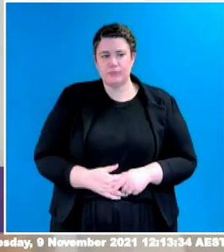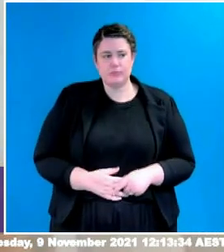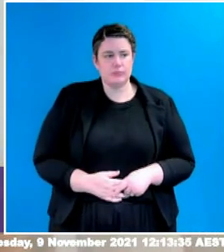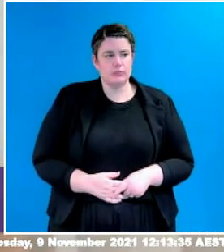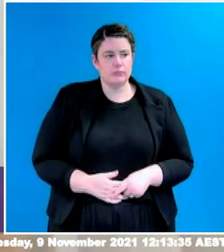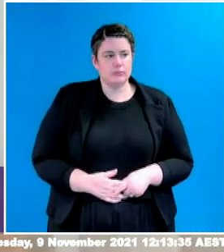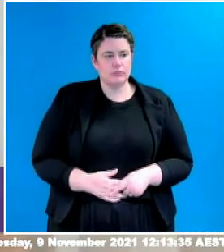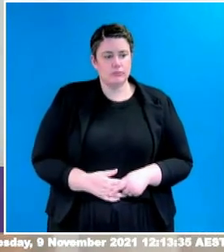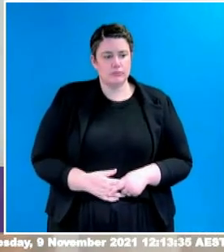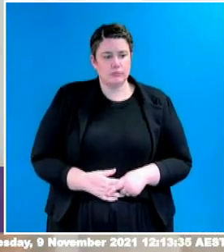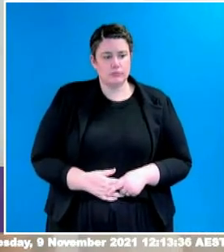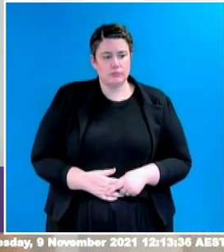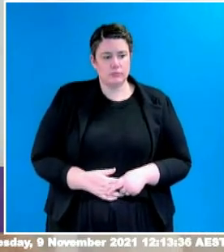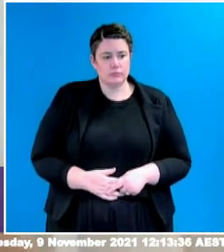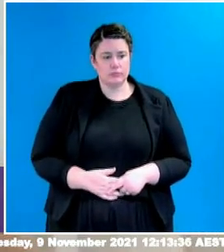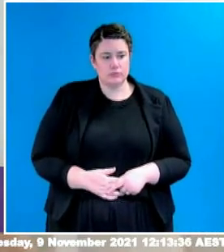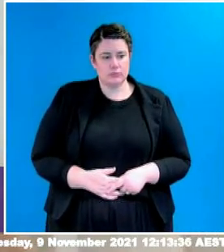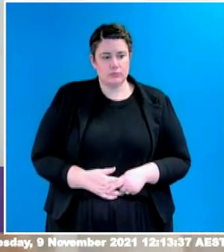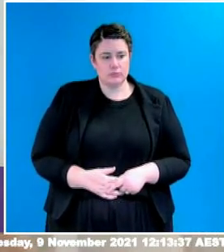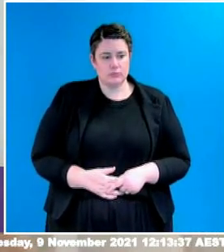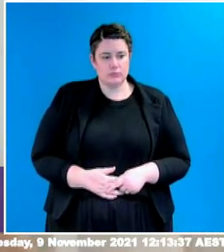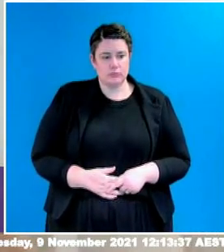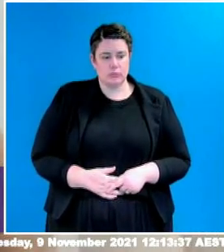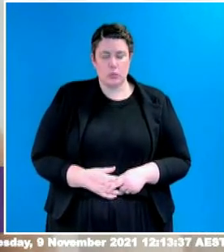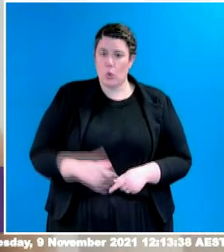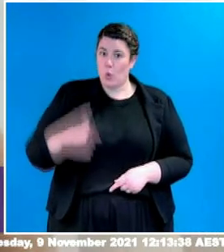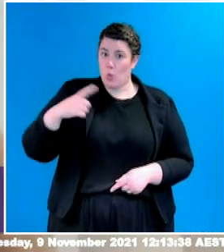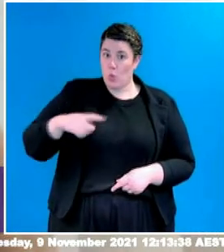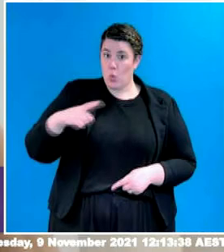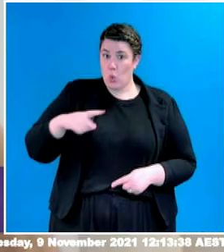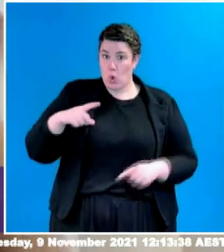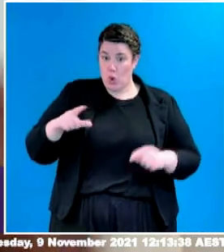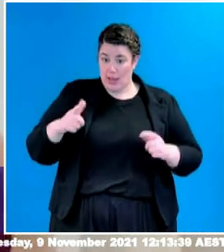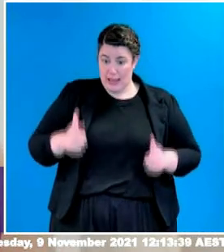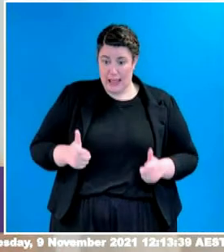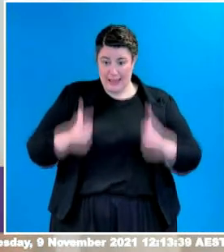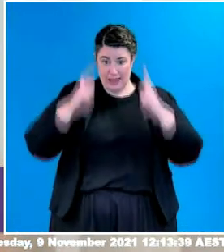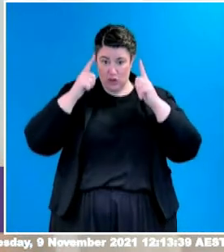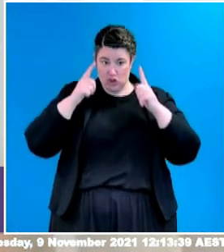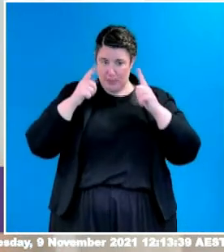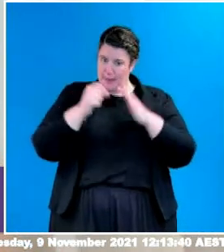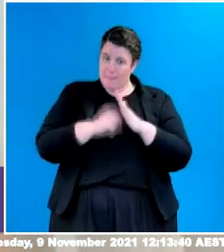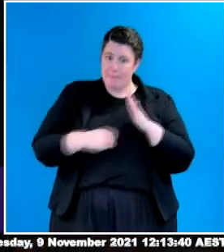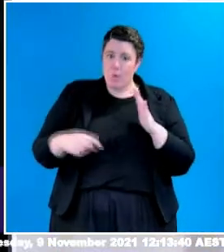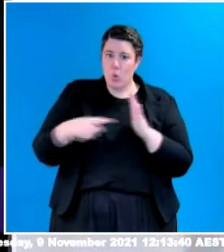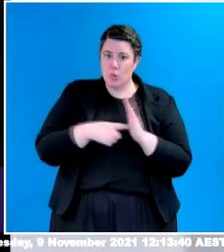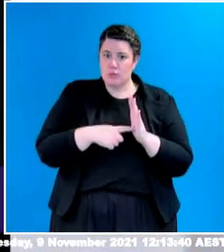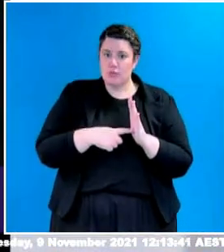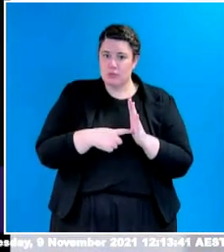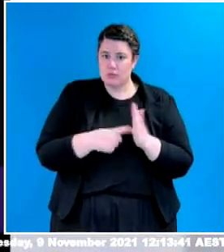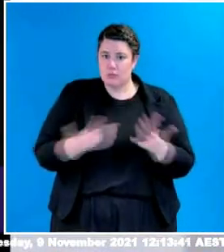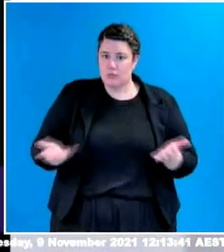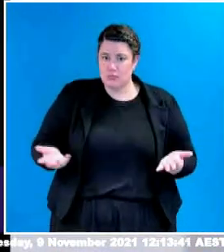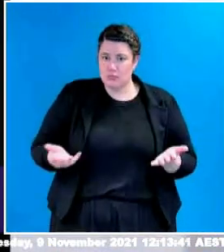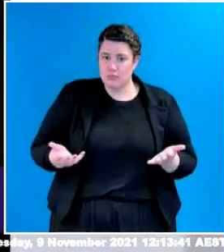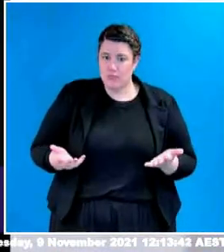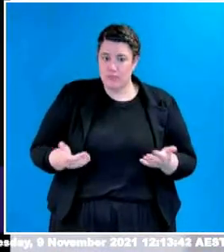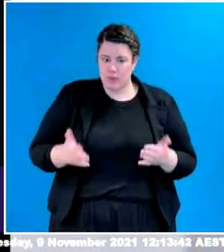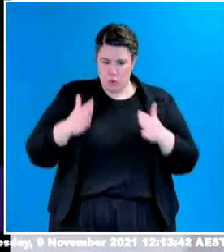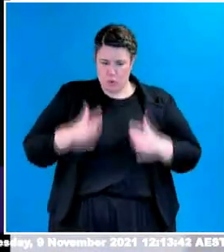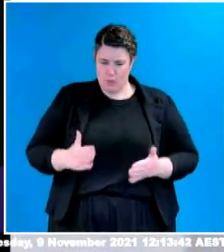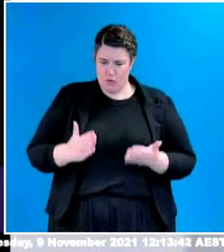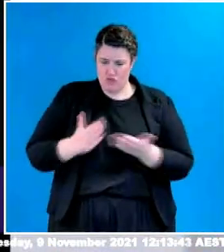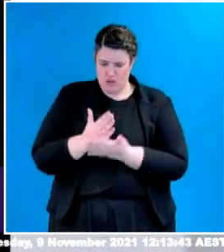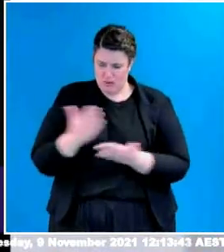Why is leadership important to ways of bringing human rights into the